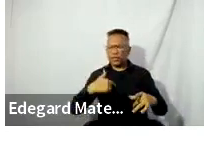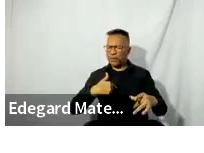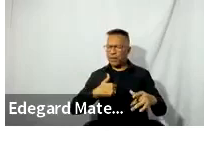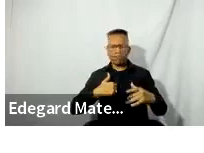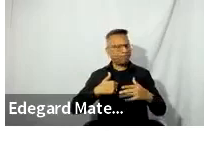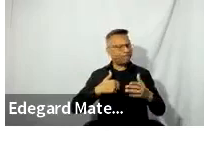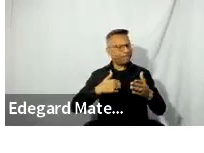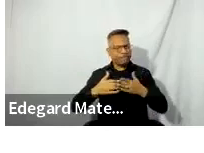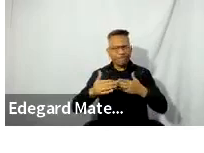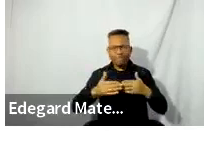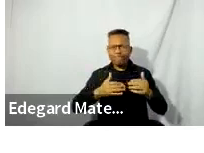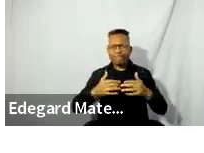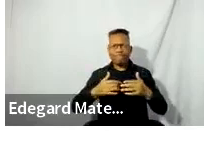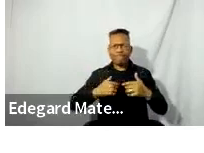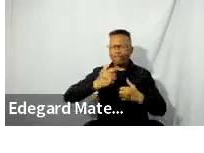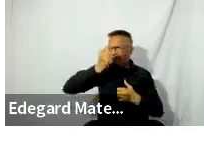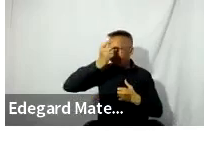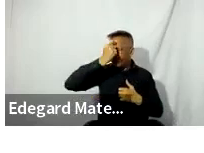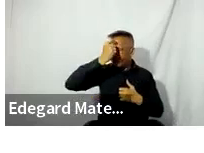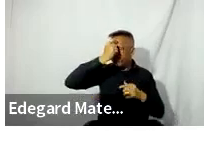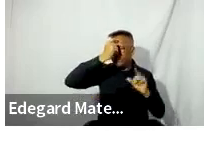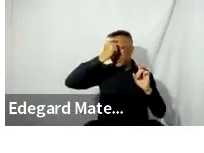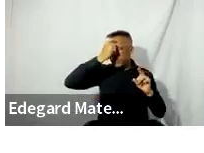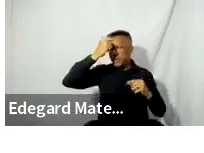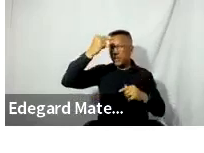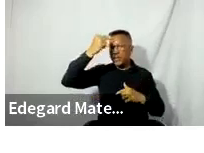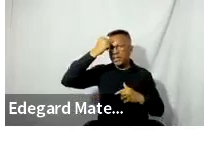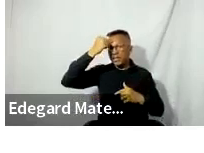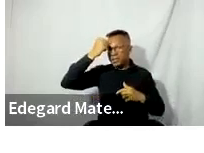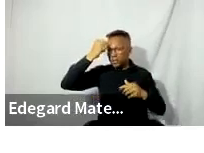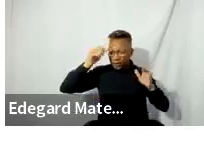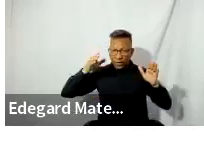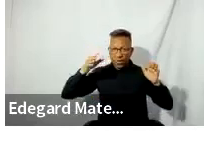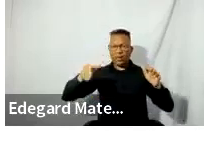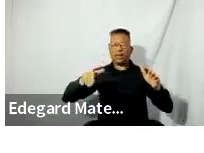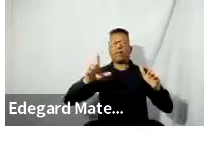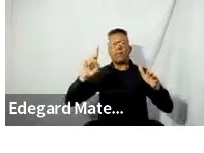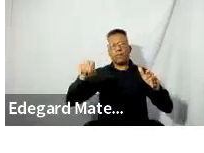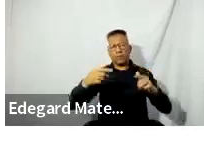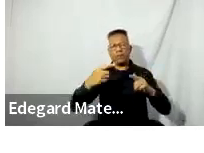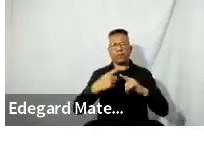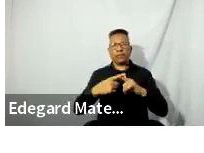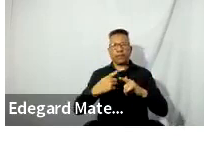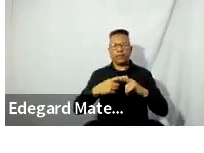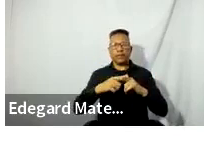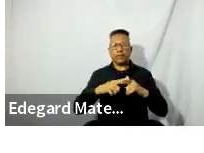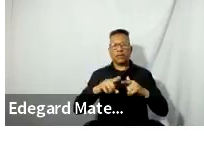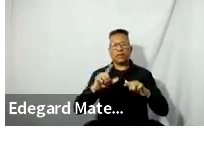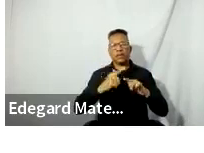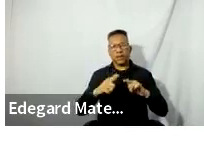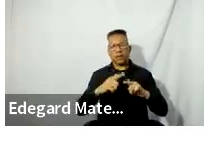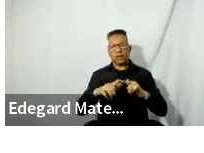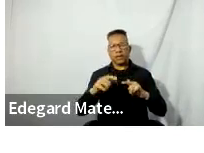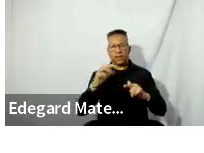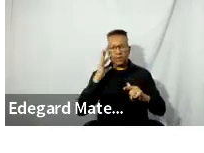consciously And with forethought that's the that's the problem so all that's the problem though are the 2 the 2 win